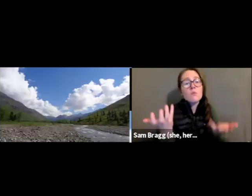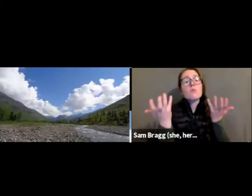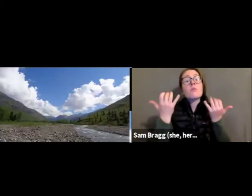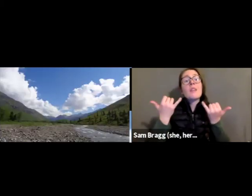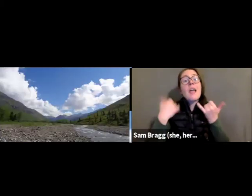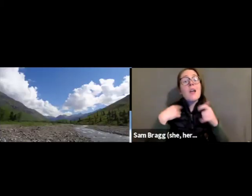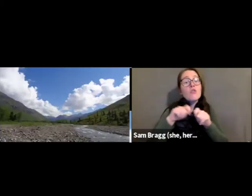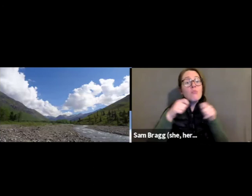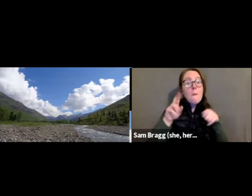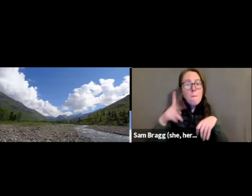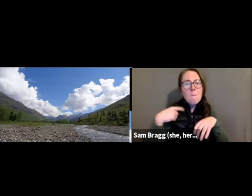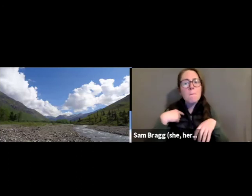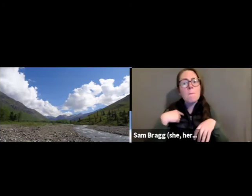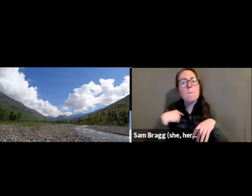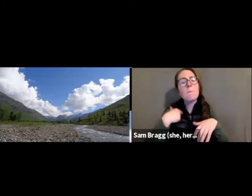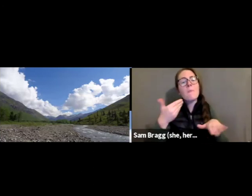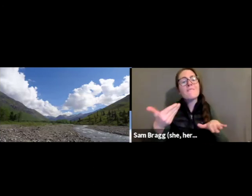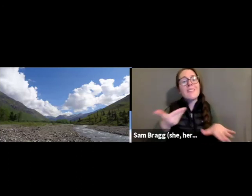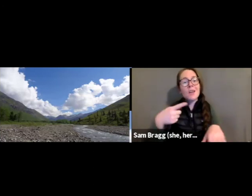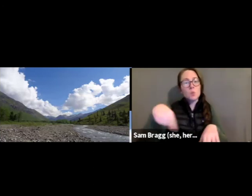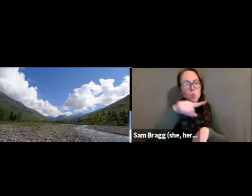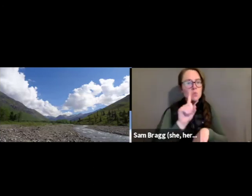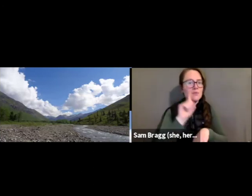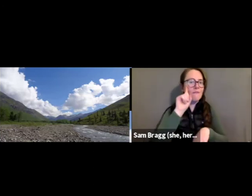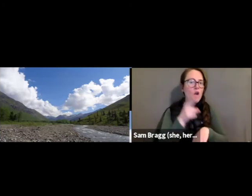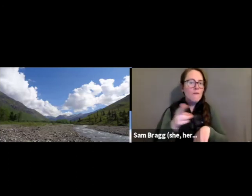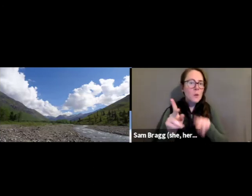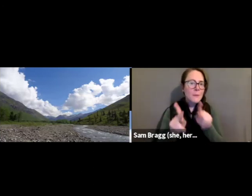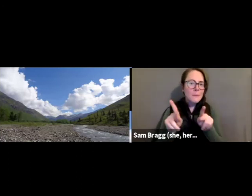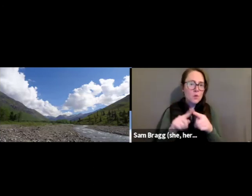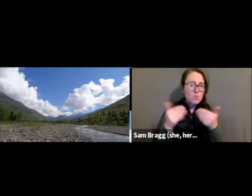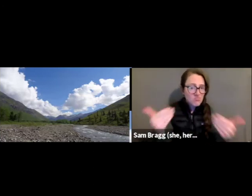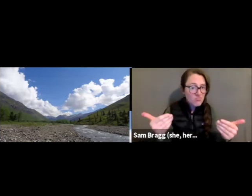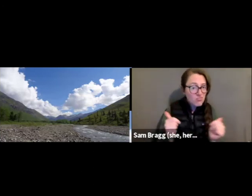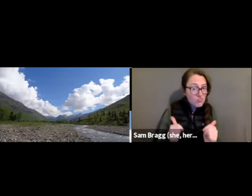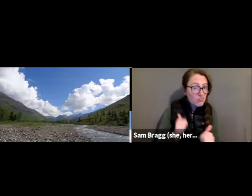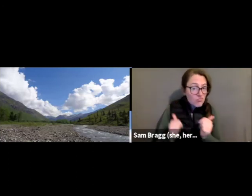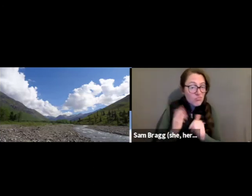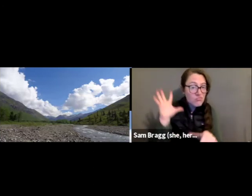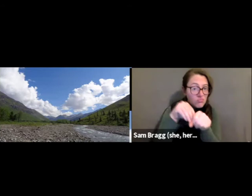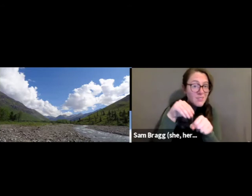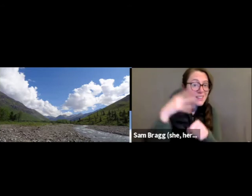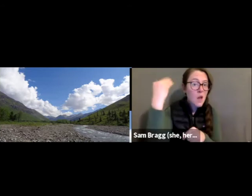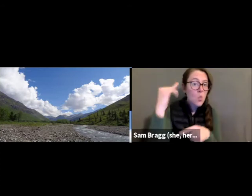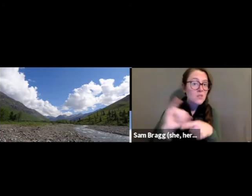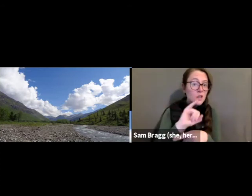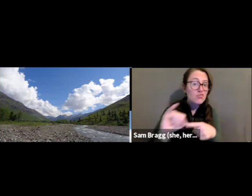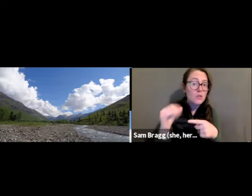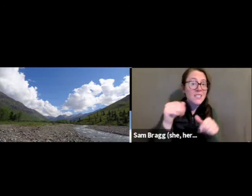people but just to be me so to wrap up i want to invite all of you deaf and hard of hearing